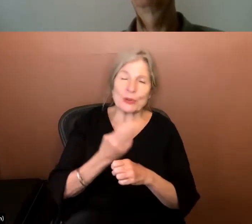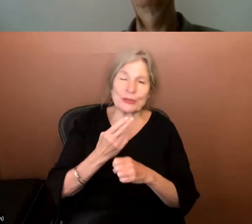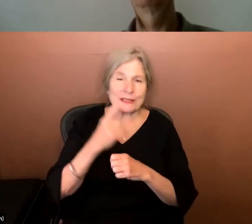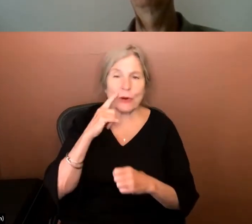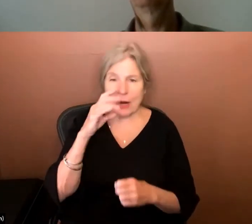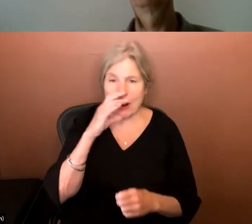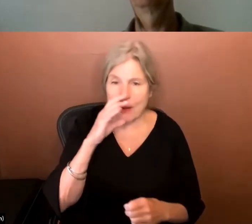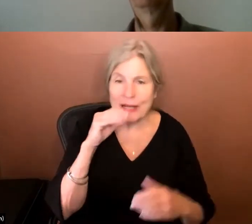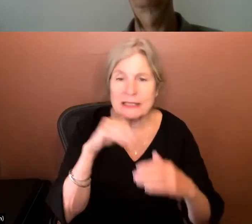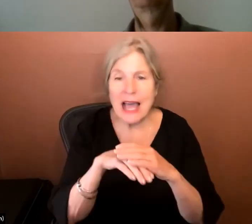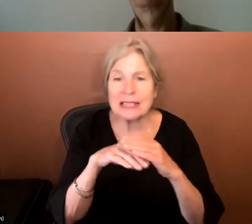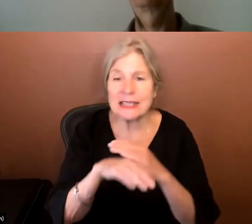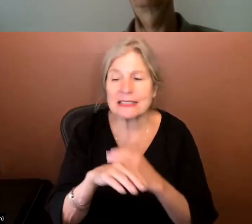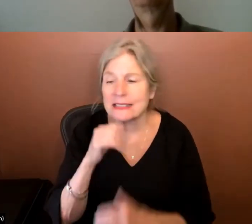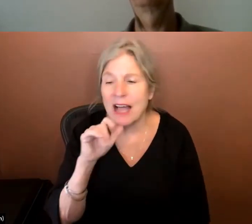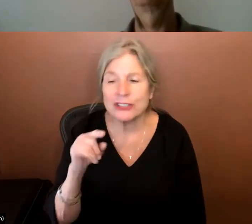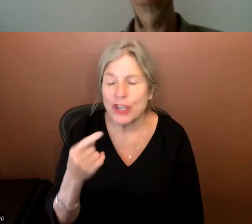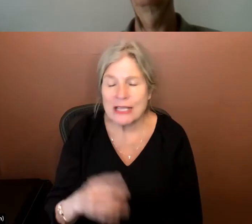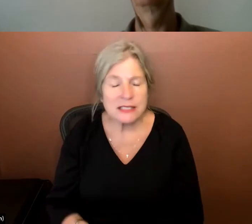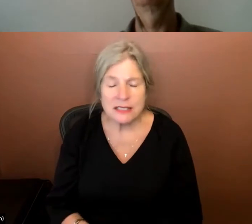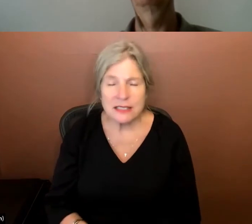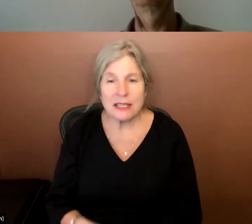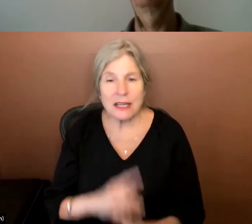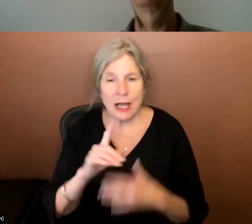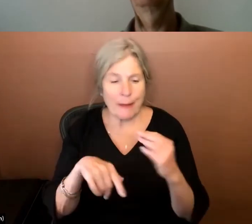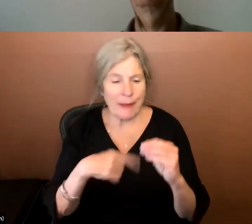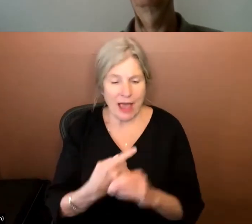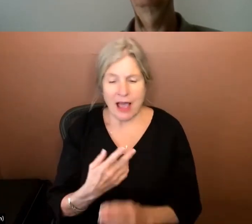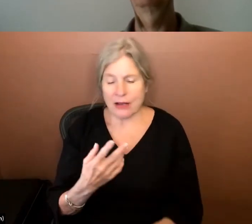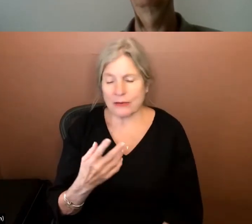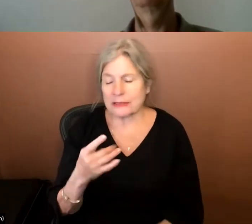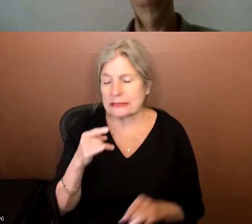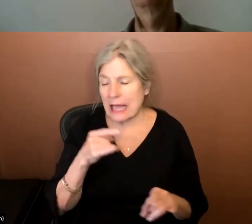access. It's not just about satire. It 's not just about,